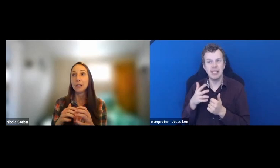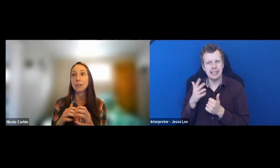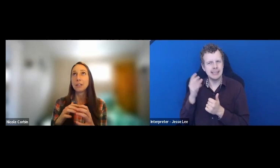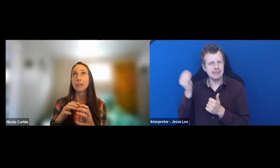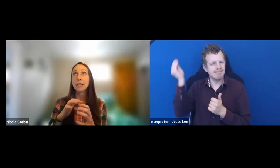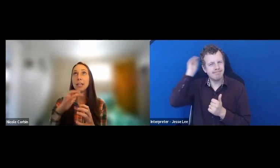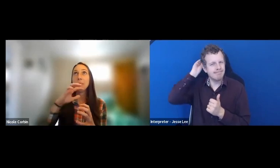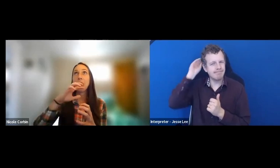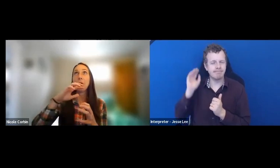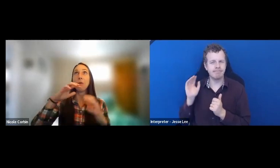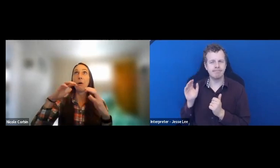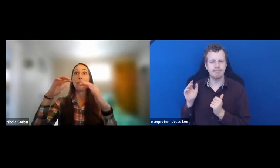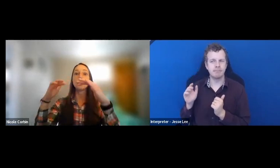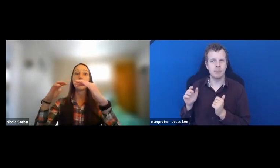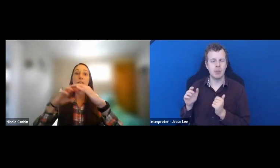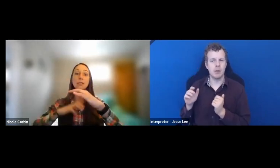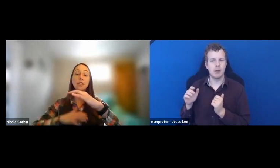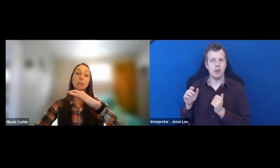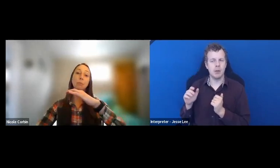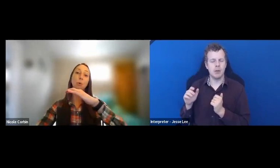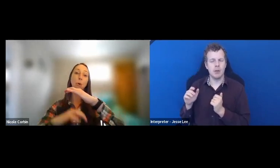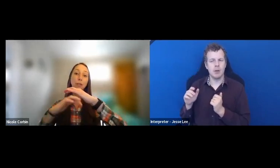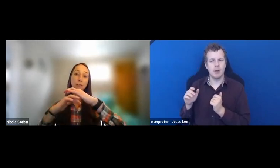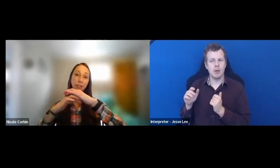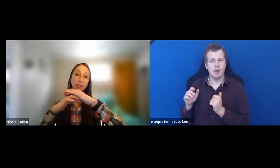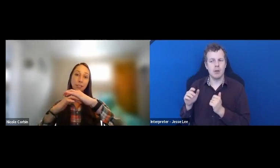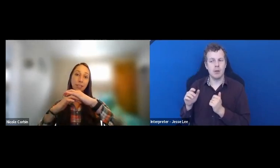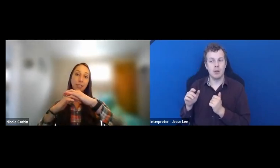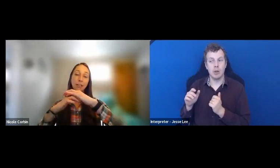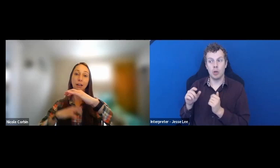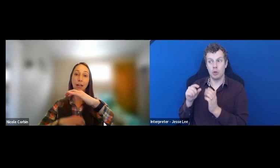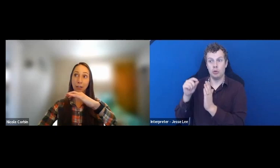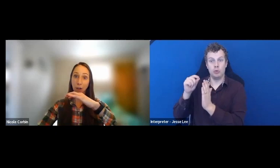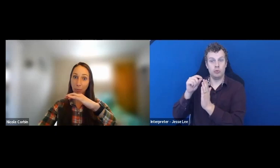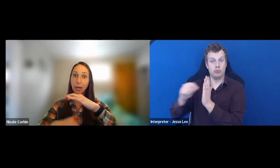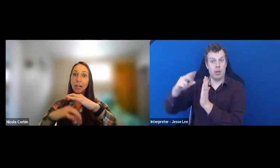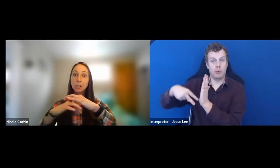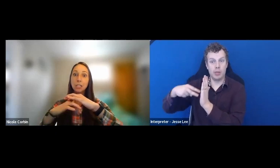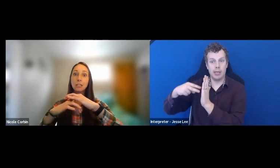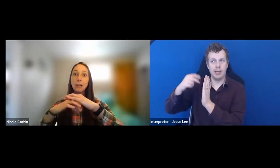And thinking about all the skills that support literacy and comprehension.